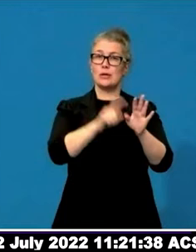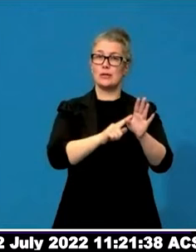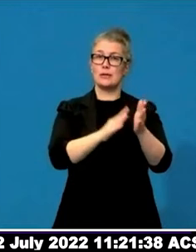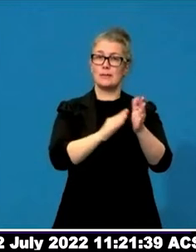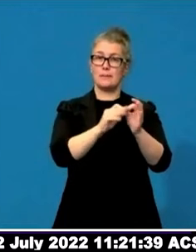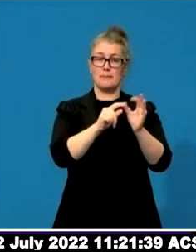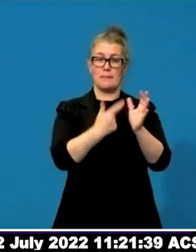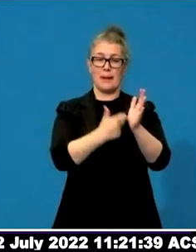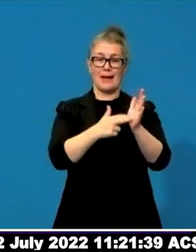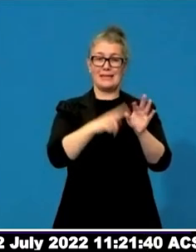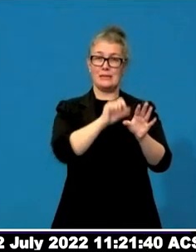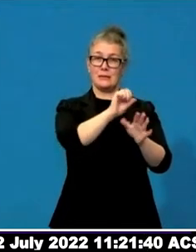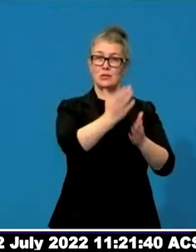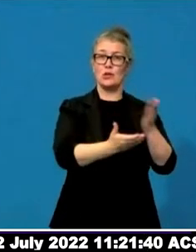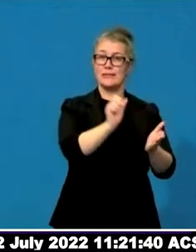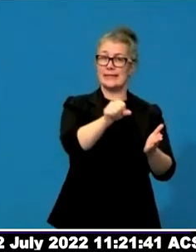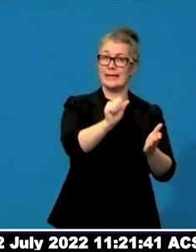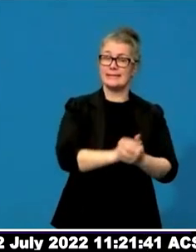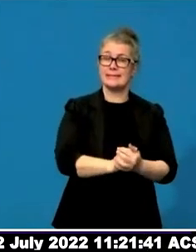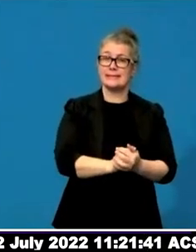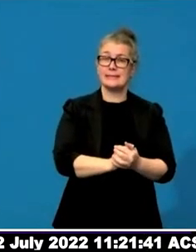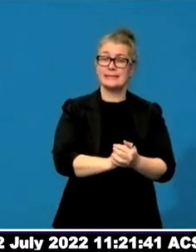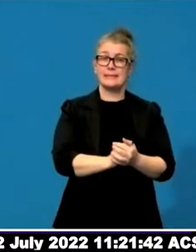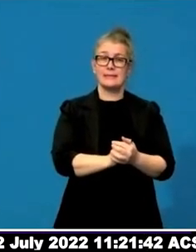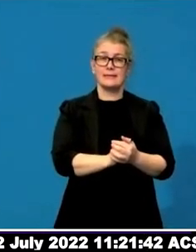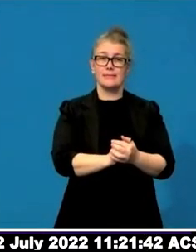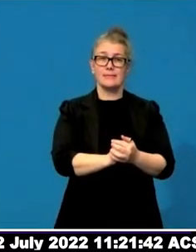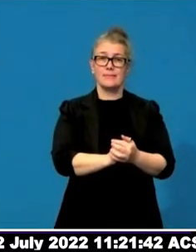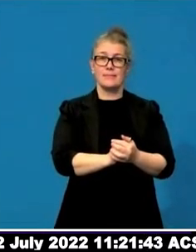and there's also some First Nations psychologists